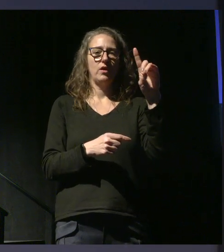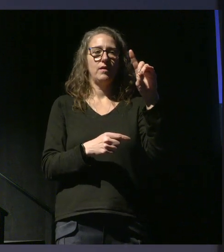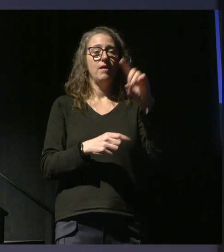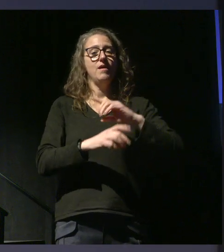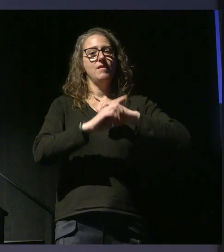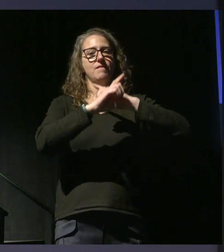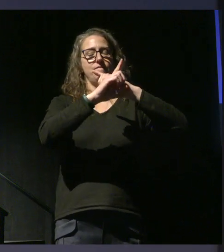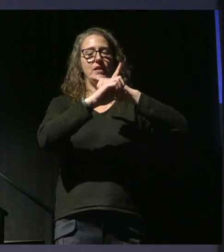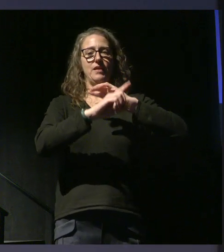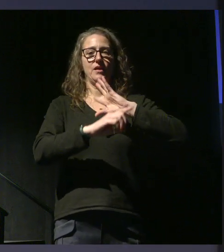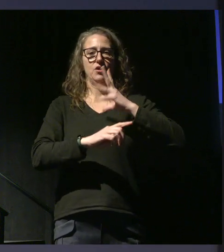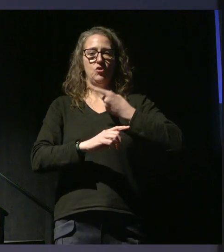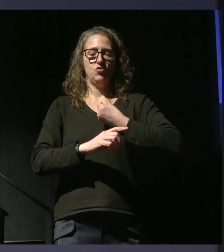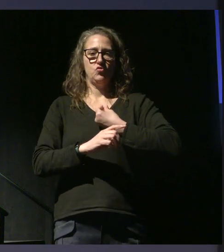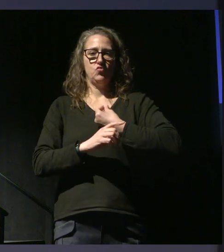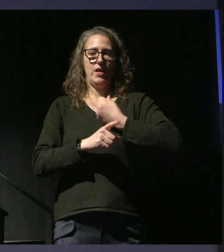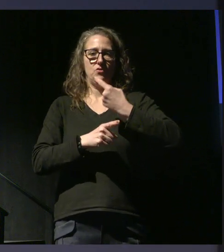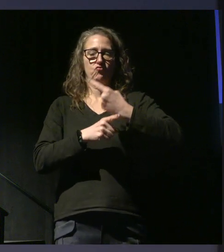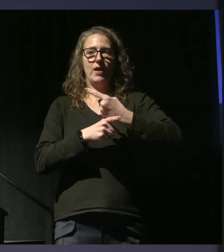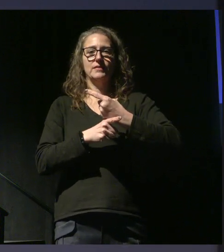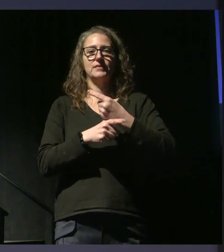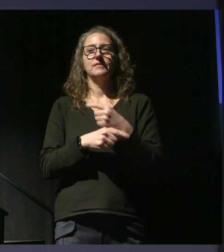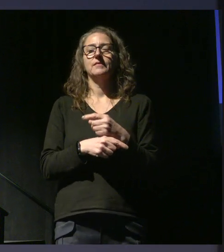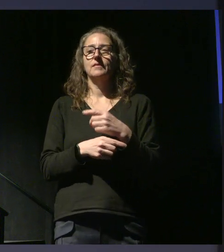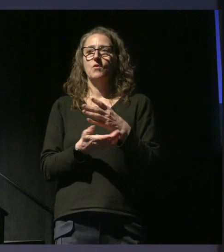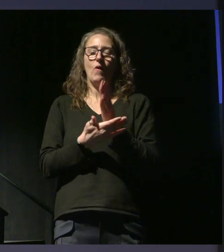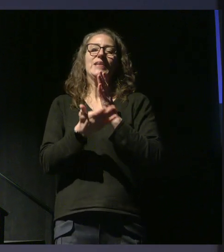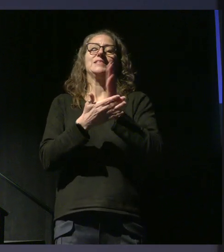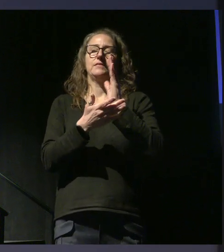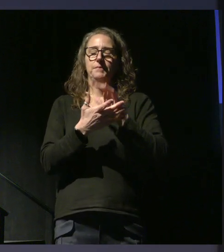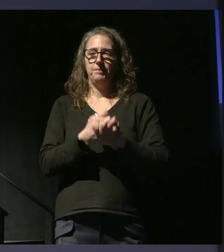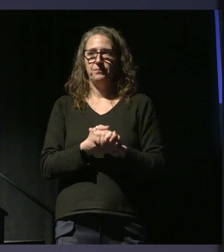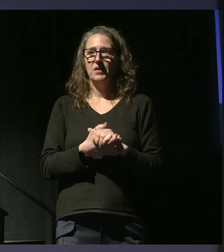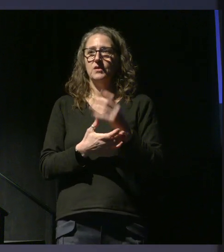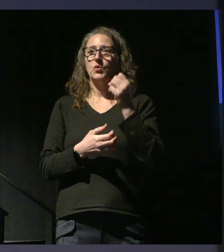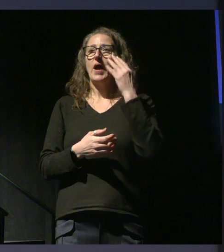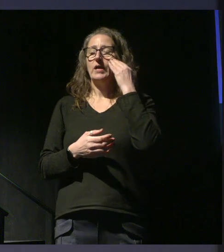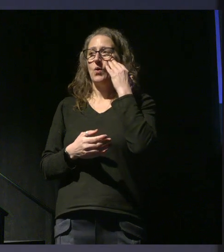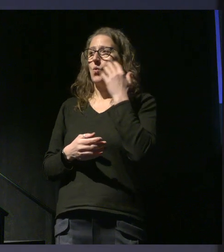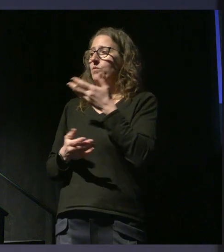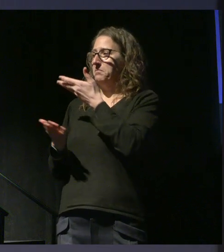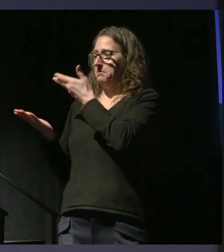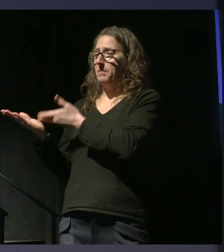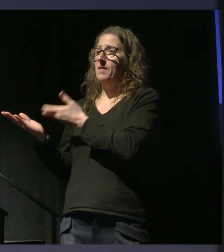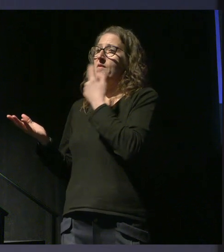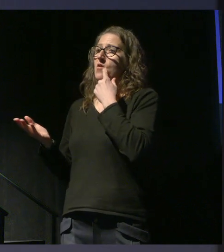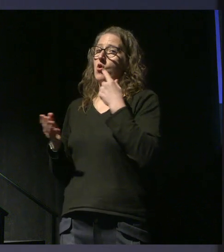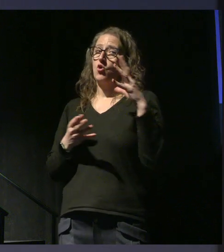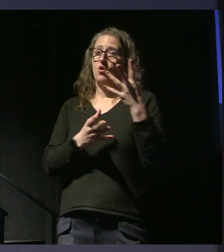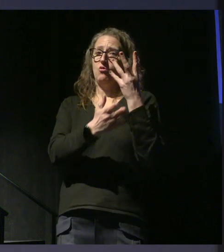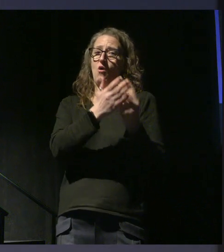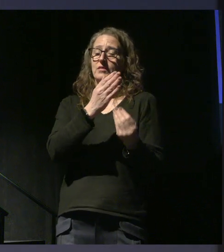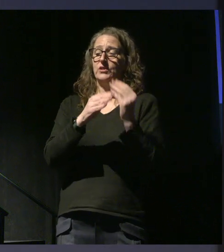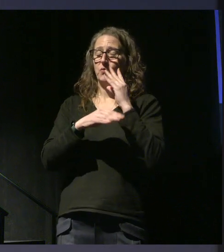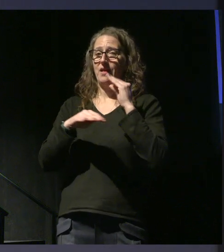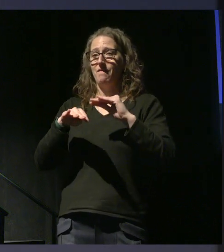Meredith and Kai Chang, I know her loss has affected you both deeply, and I understand that you each wanted